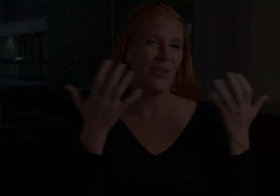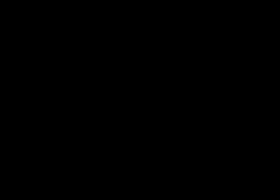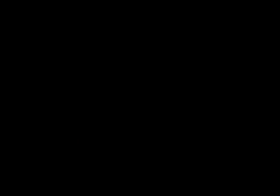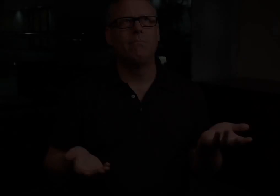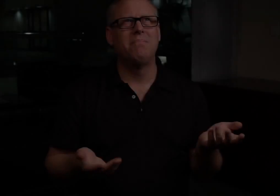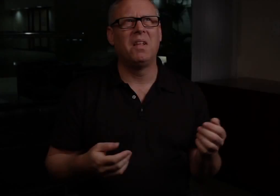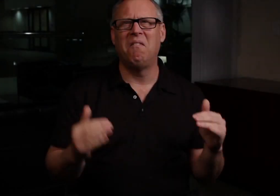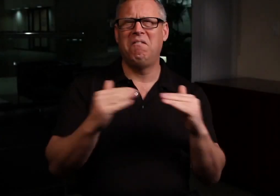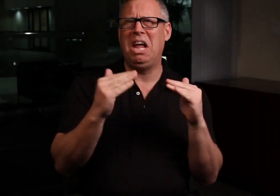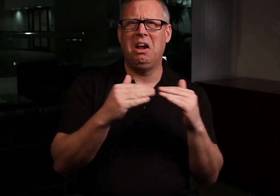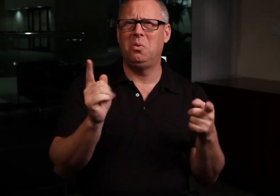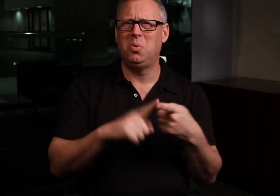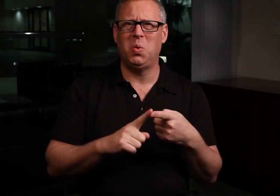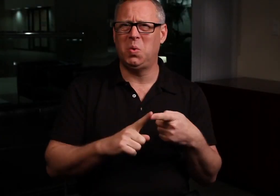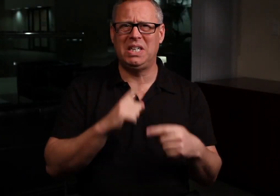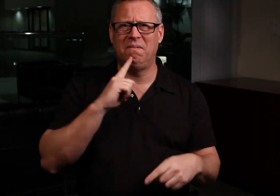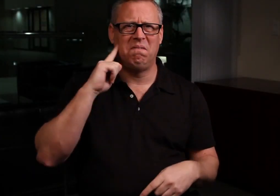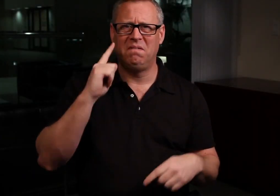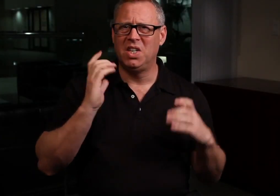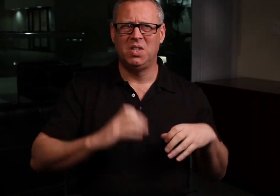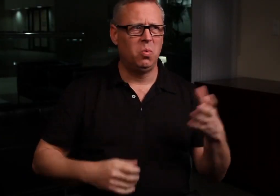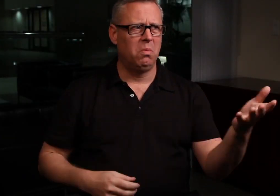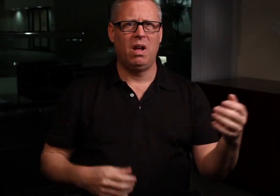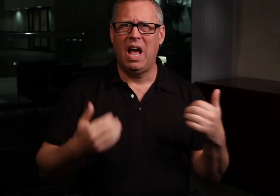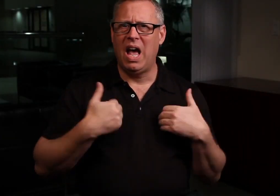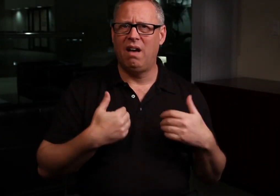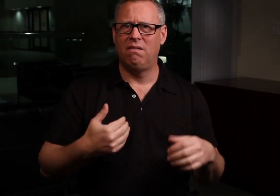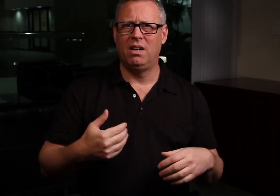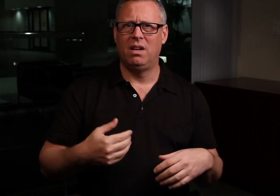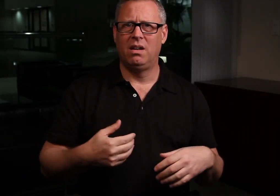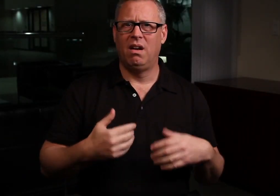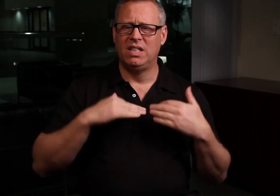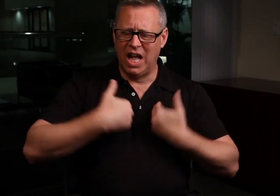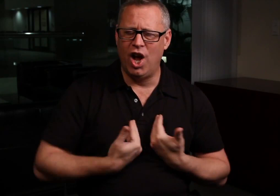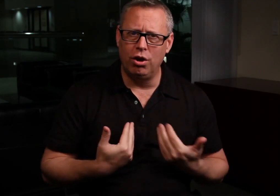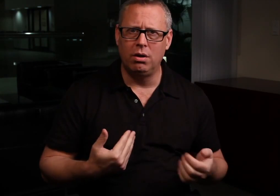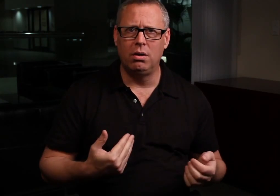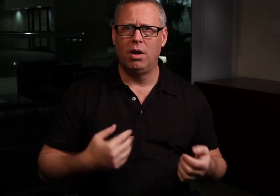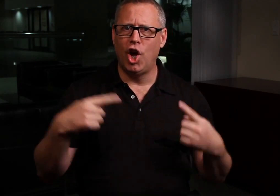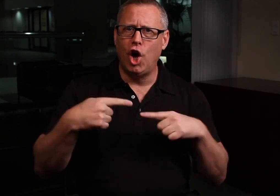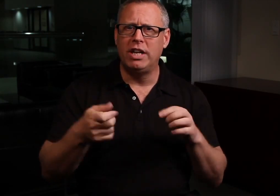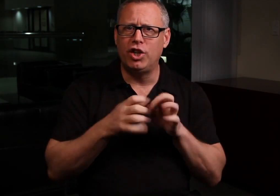Martin: It's not fair to our consumers to have fatigued or injured interpreters working